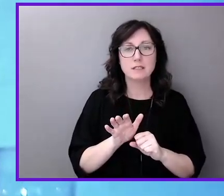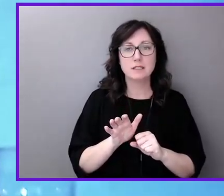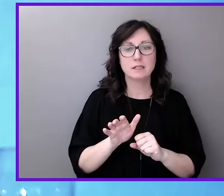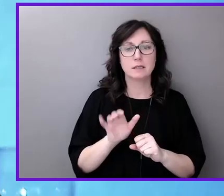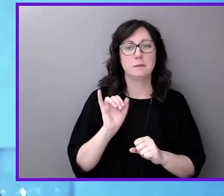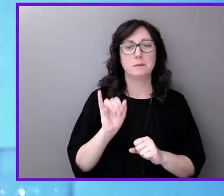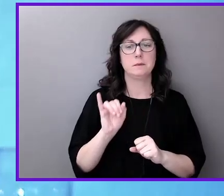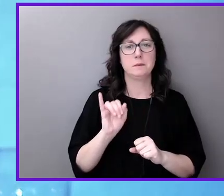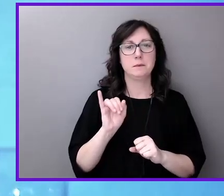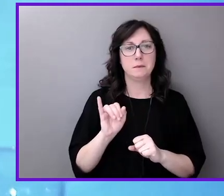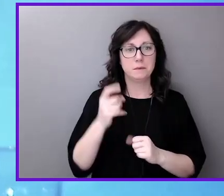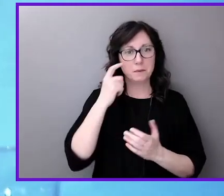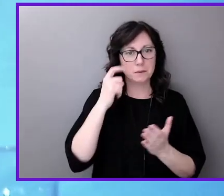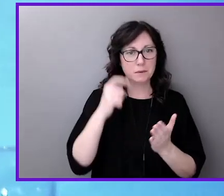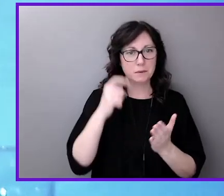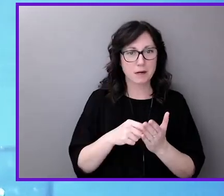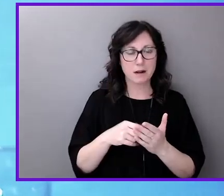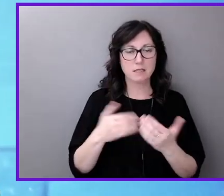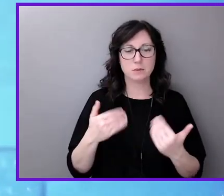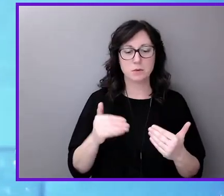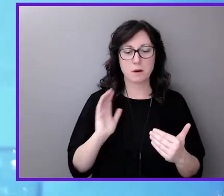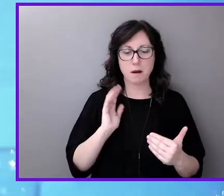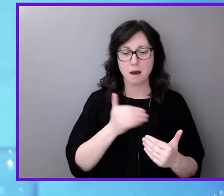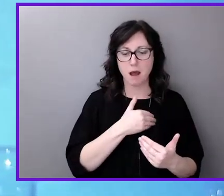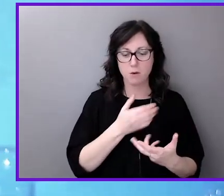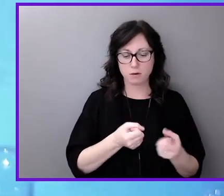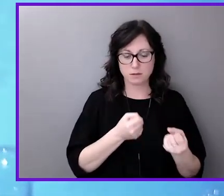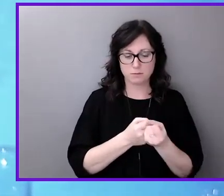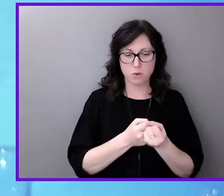especially with the special support, that as an arts council,